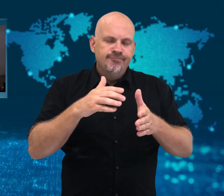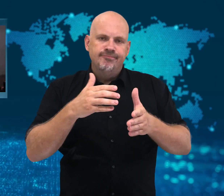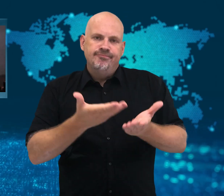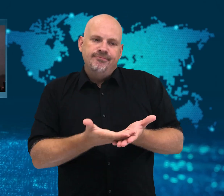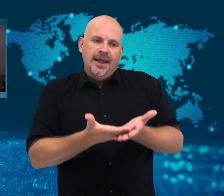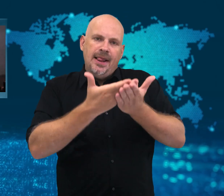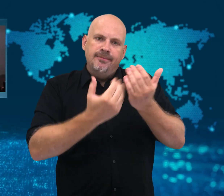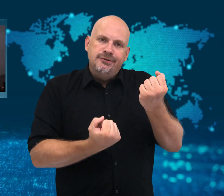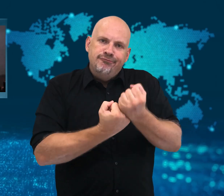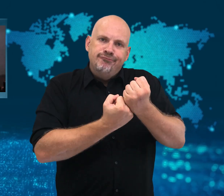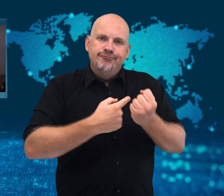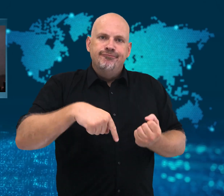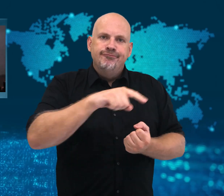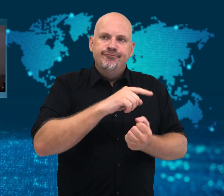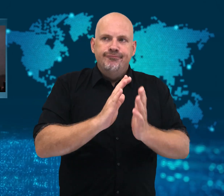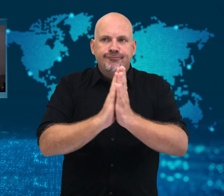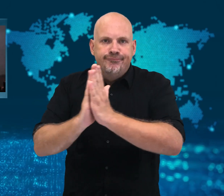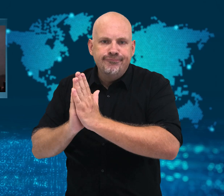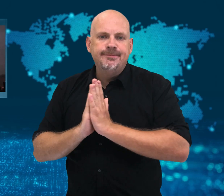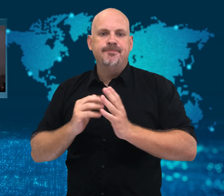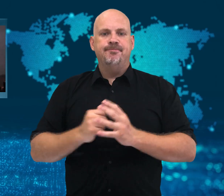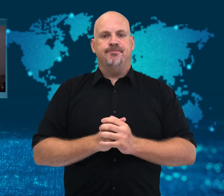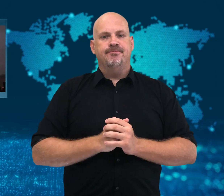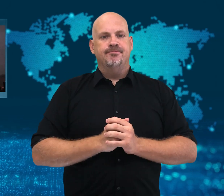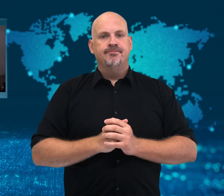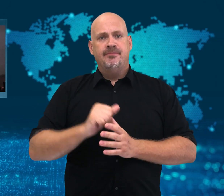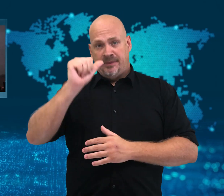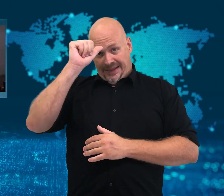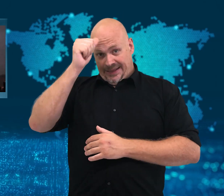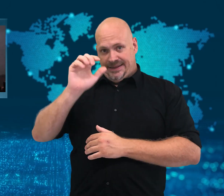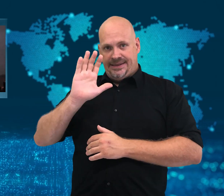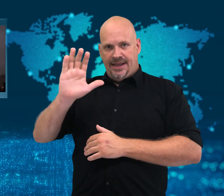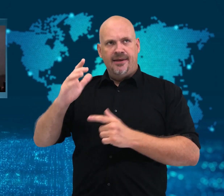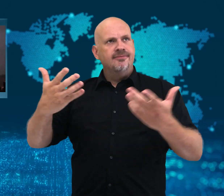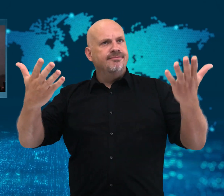families of the victims and injured.